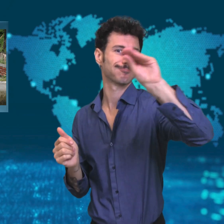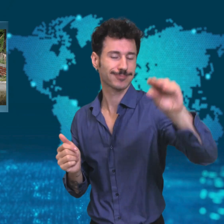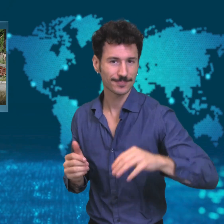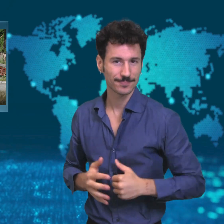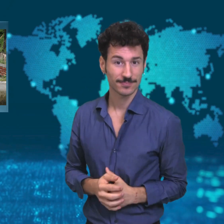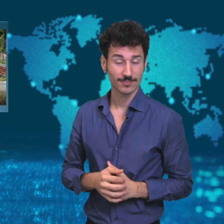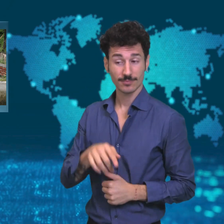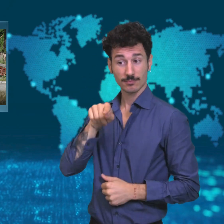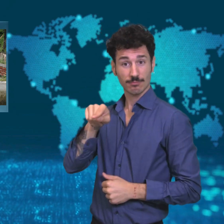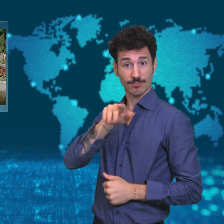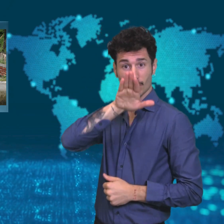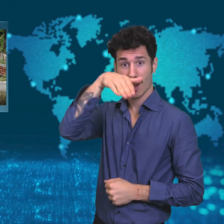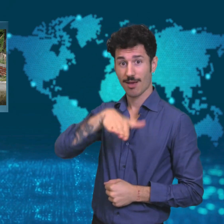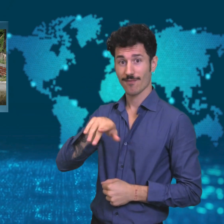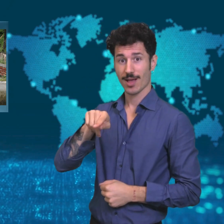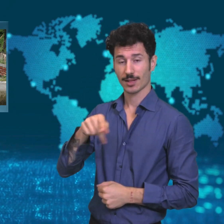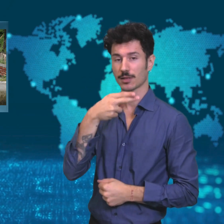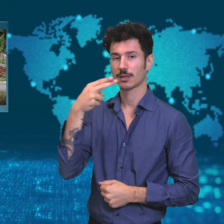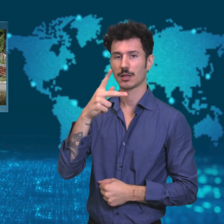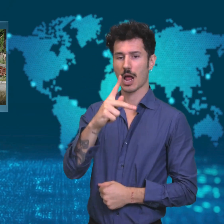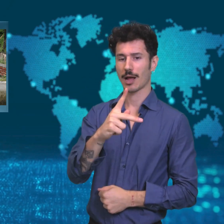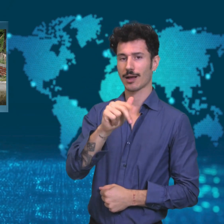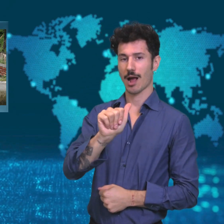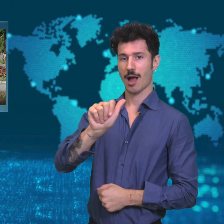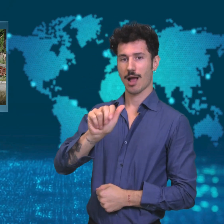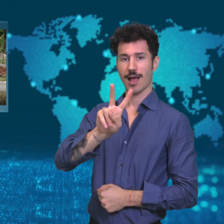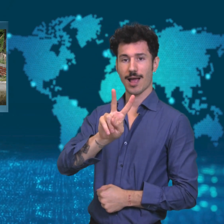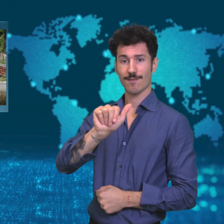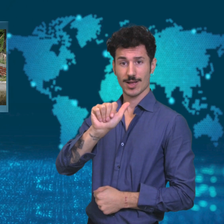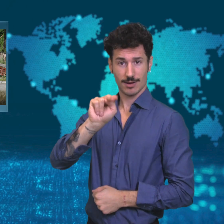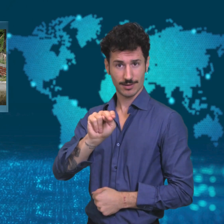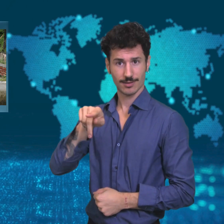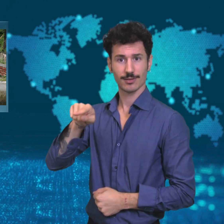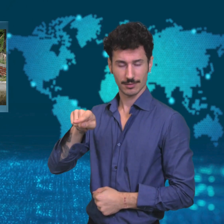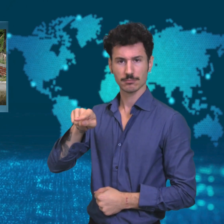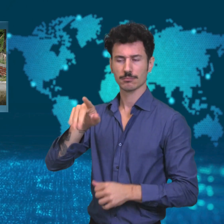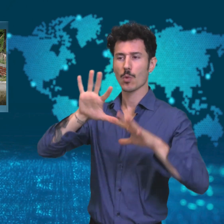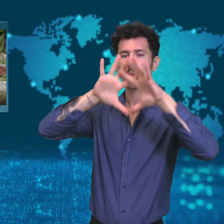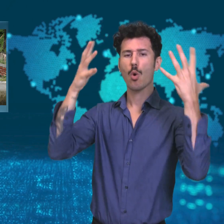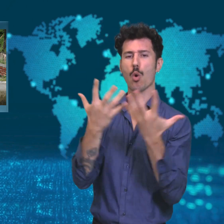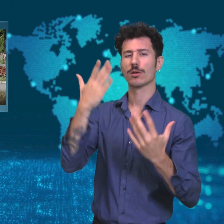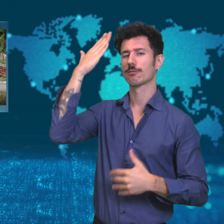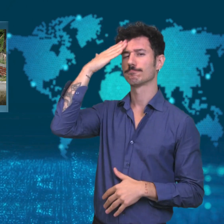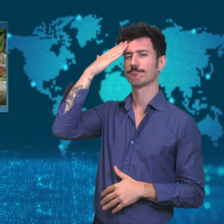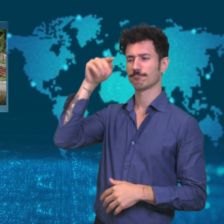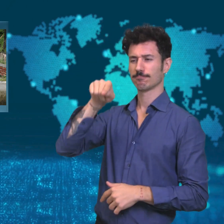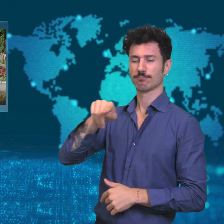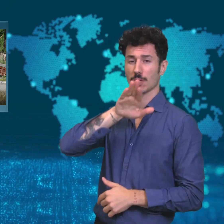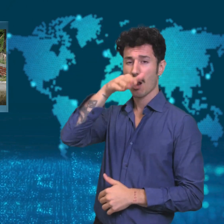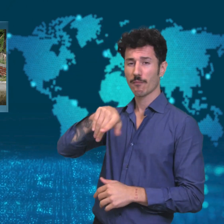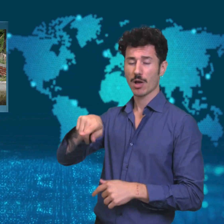Kaavan, often called the world’s loneliest elephant,